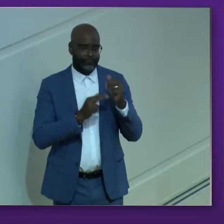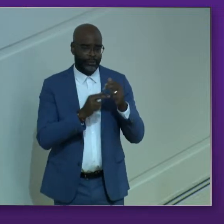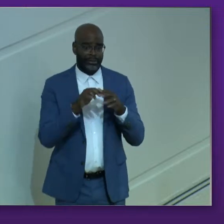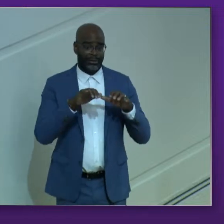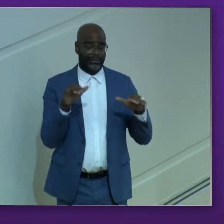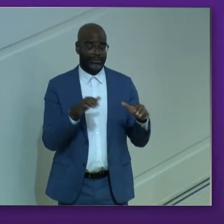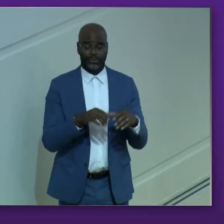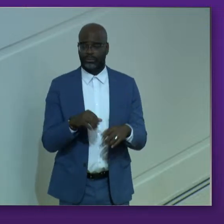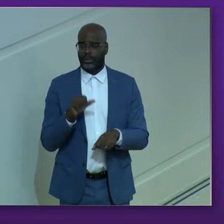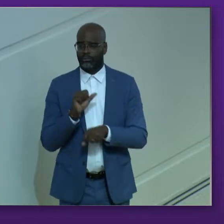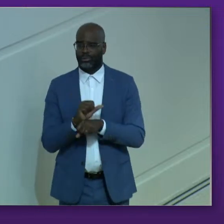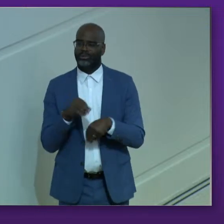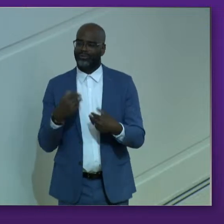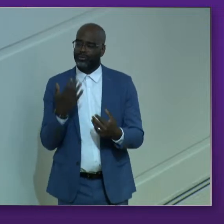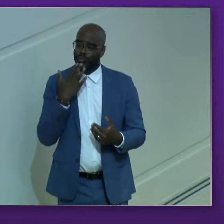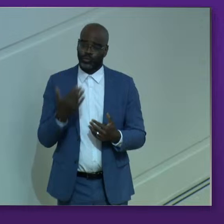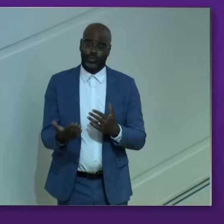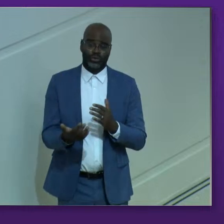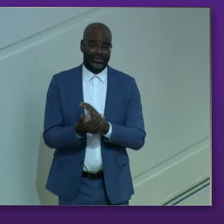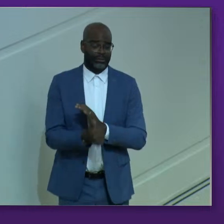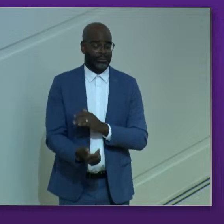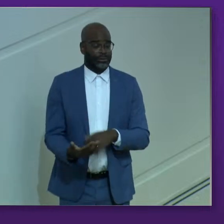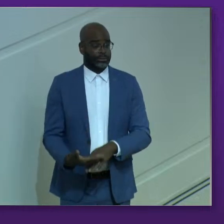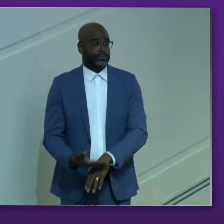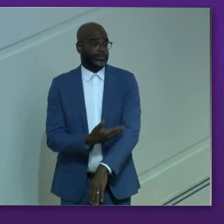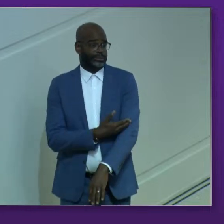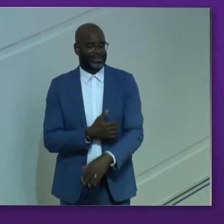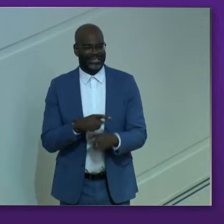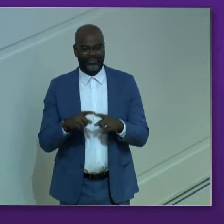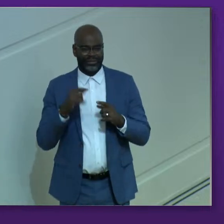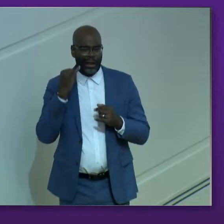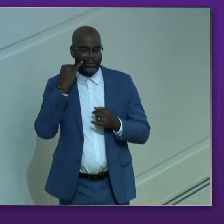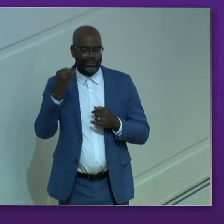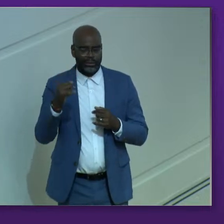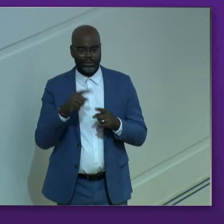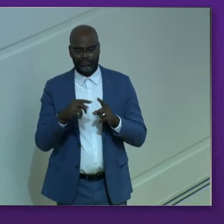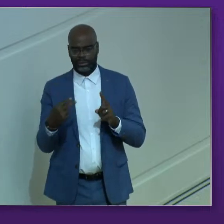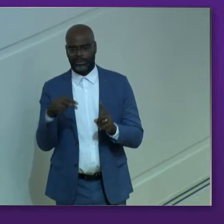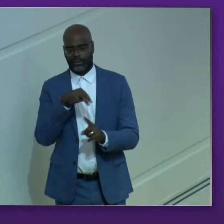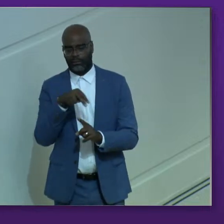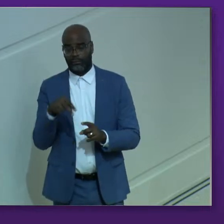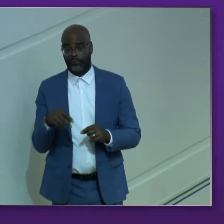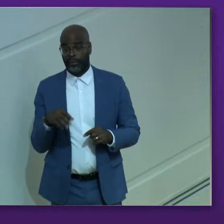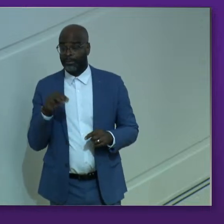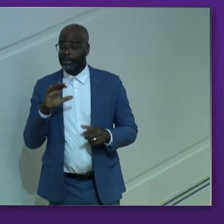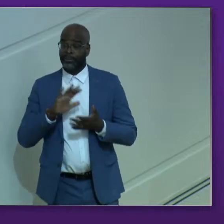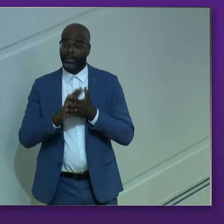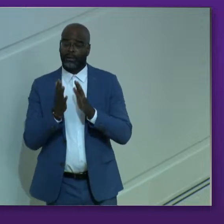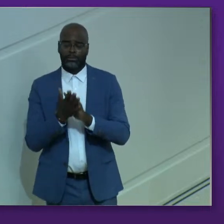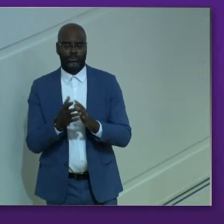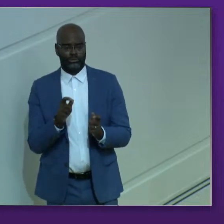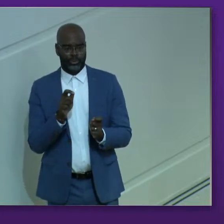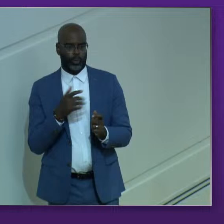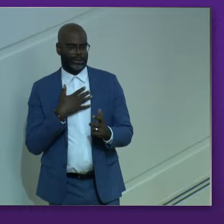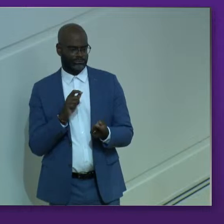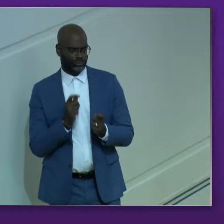TIME. THIS EVENT IS A MAJOR UNDERTAKING AND REQUIRES THE TIME EFFORT AND COORDINATION OF